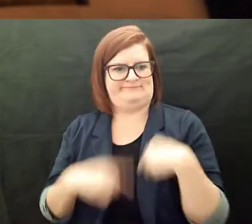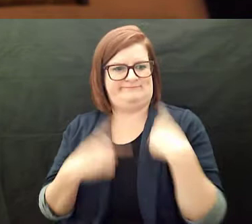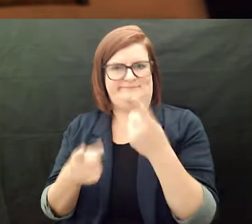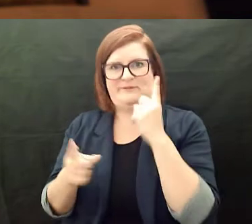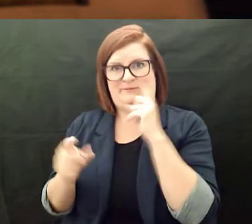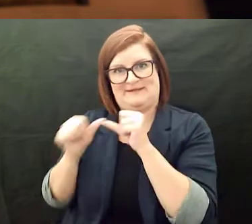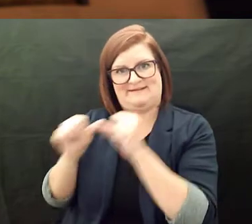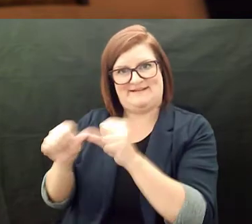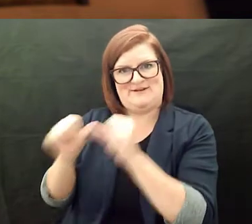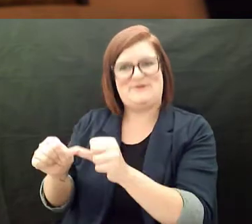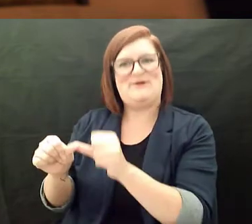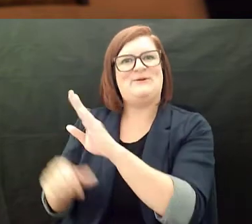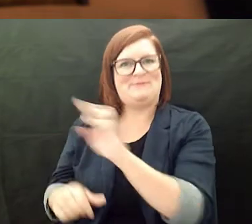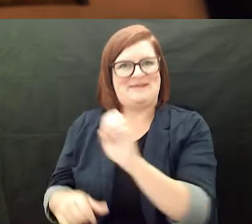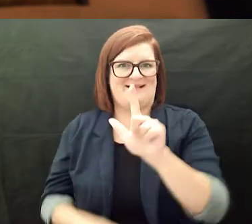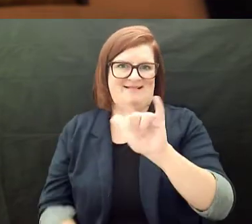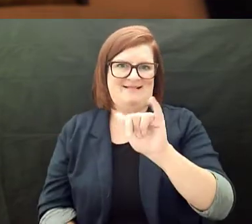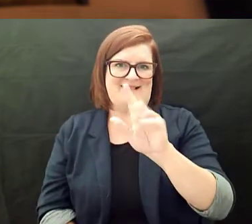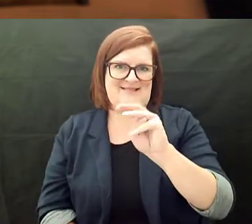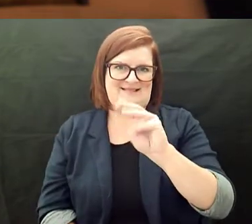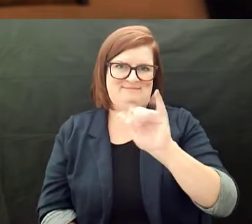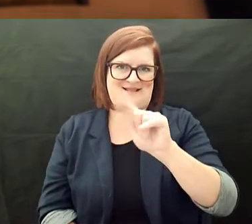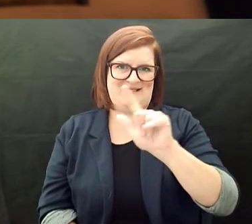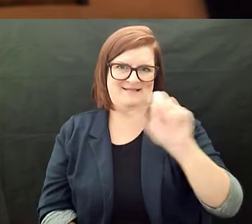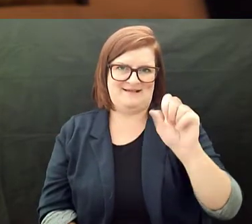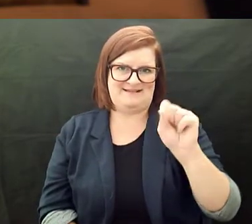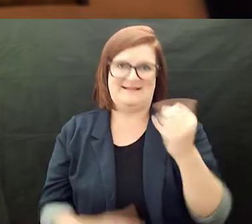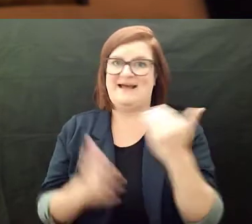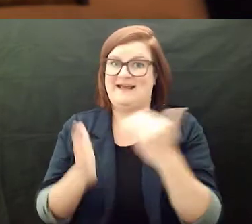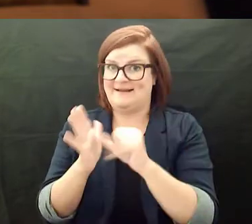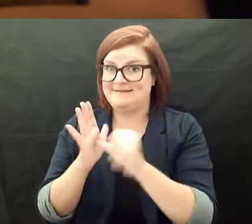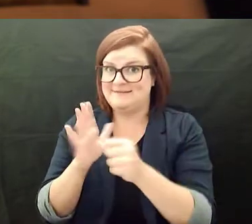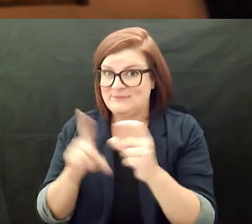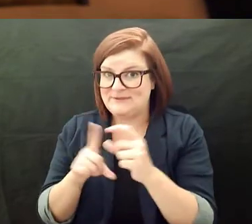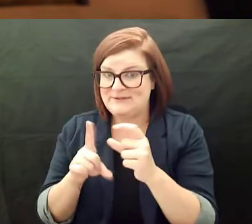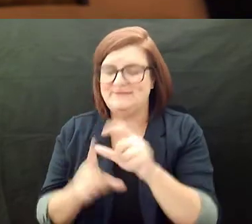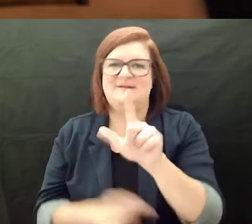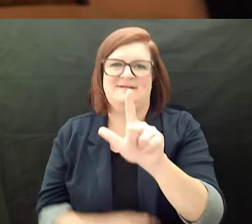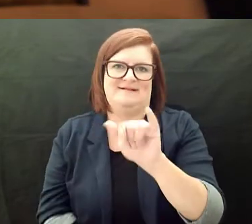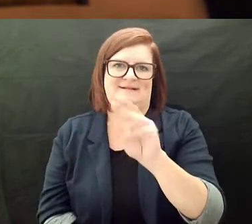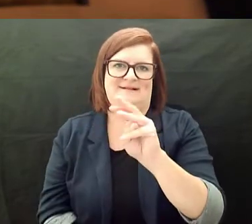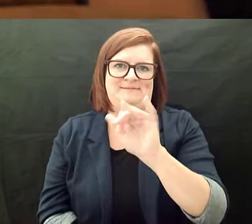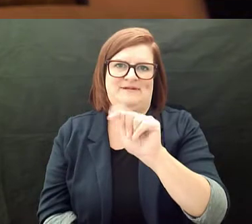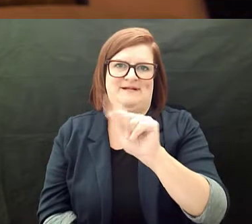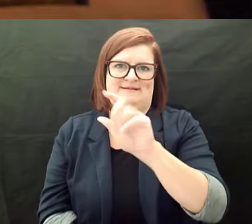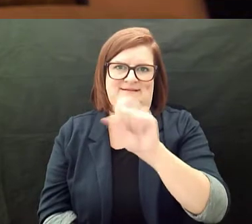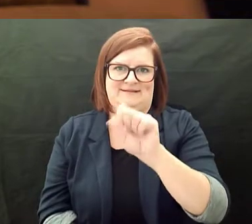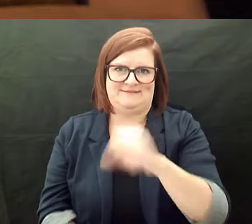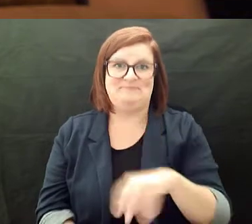has been and will continue to be limitless. Now, let's repeat that word one more time, limitless.